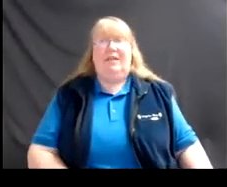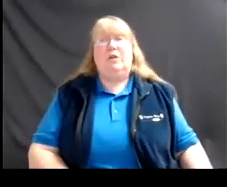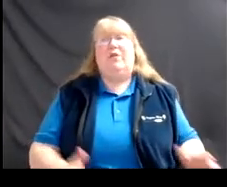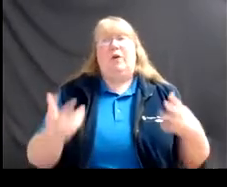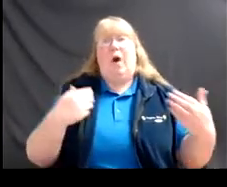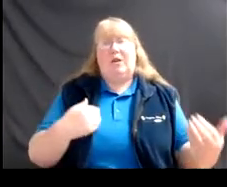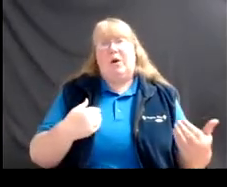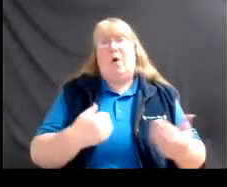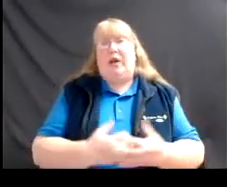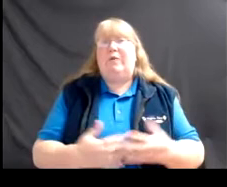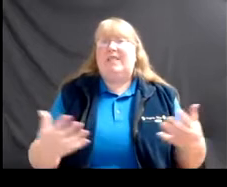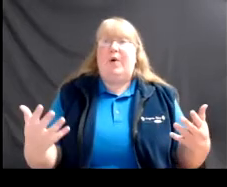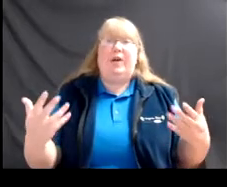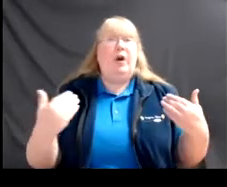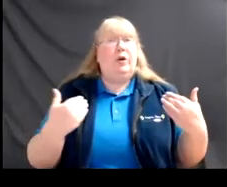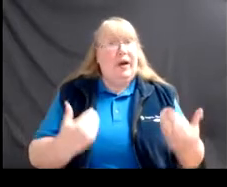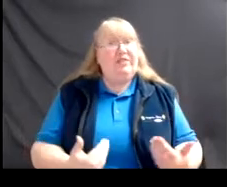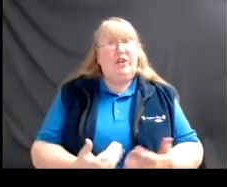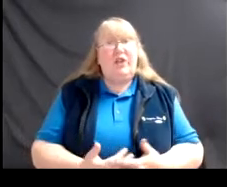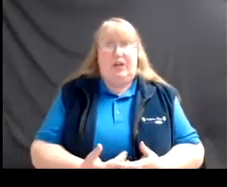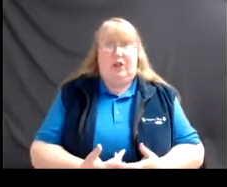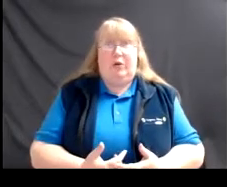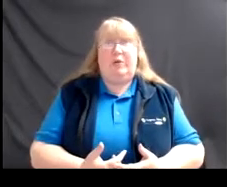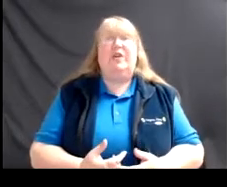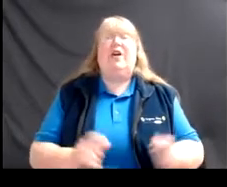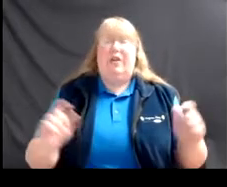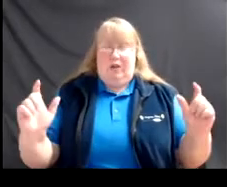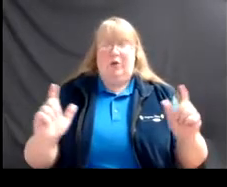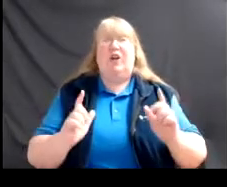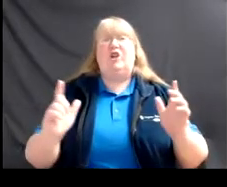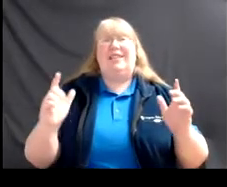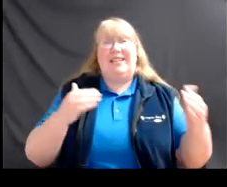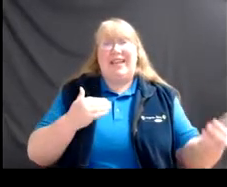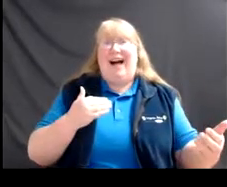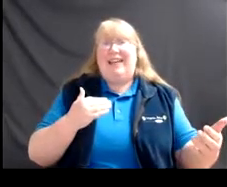So, if you are also working with someone who has vision issues, you can adjust the size,